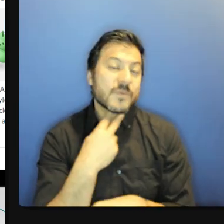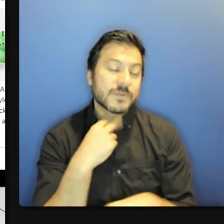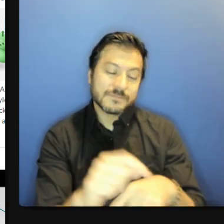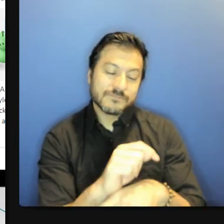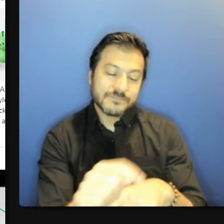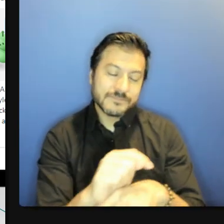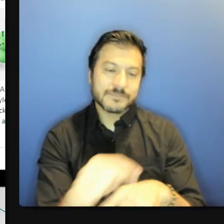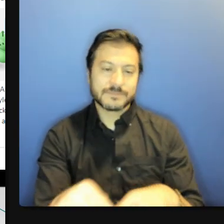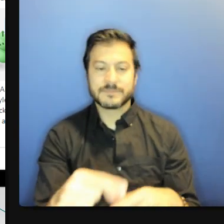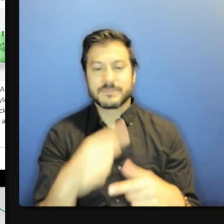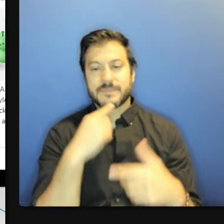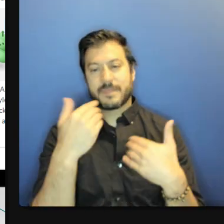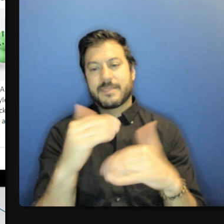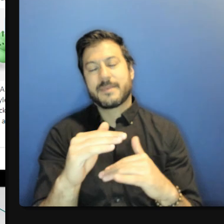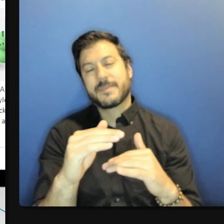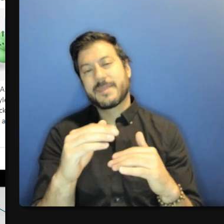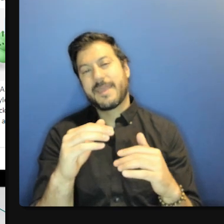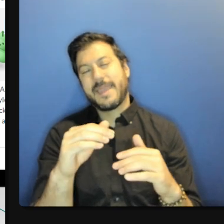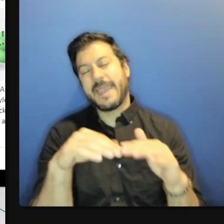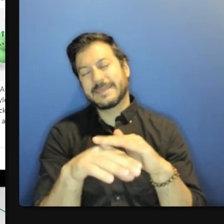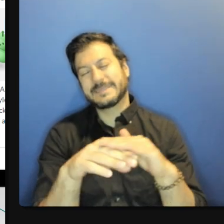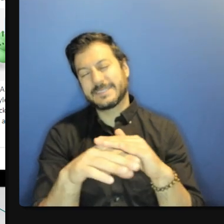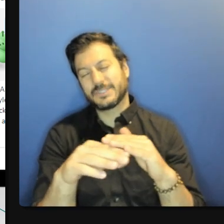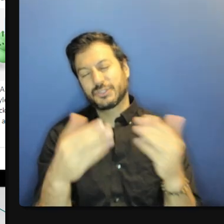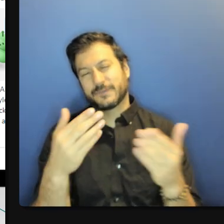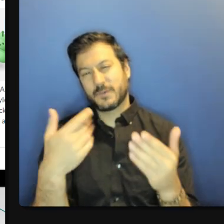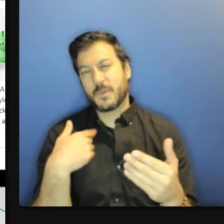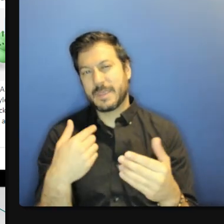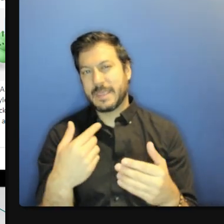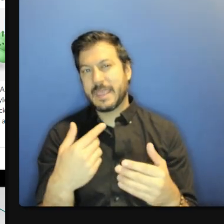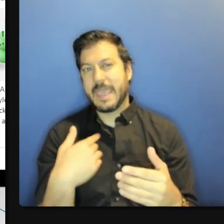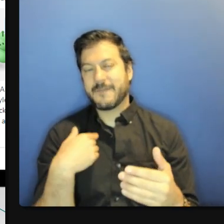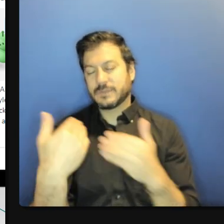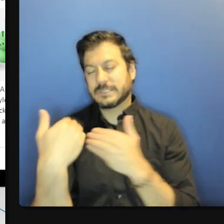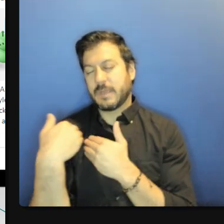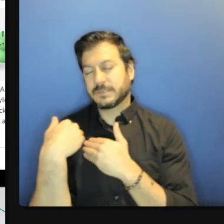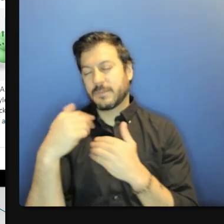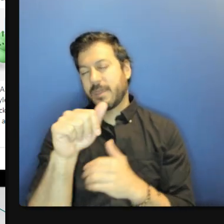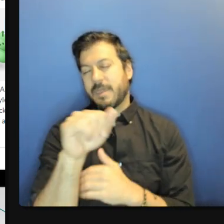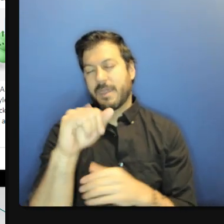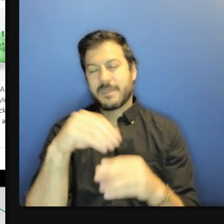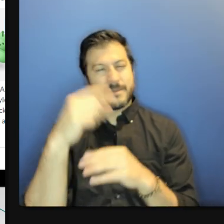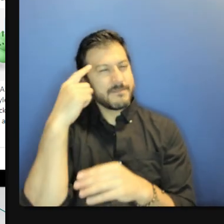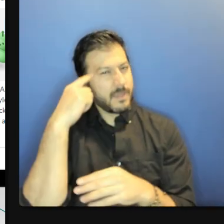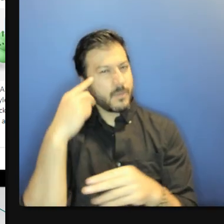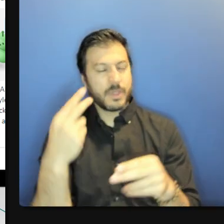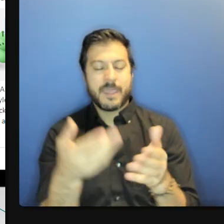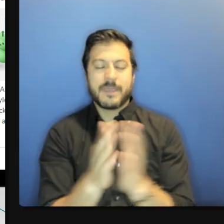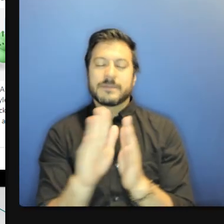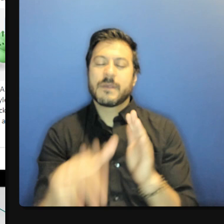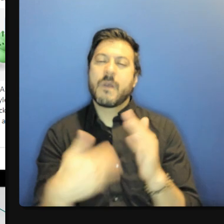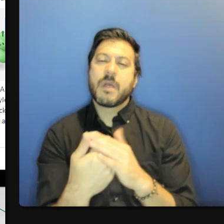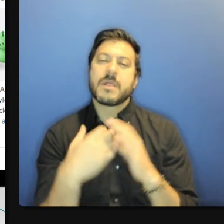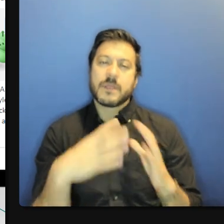Custom neural voice is a limited access service, because we built this technology with responsible AI in mind. So we ask all of our customers